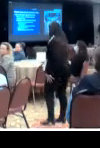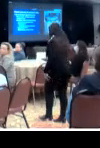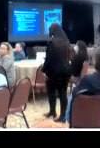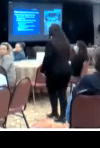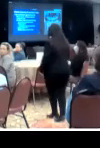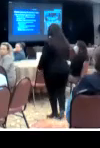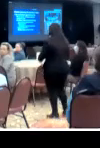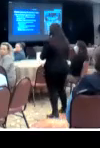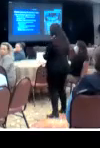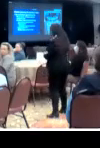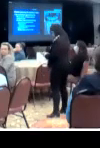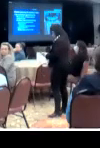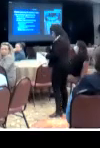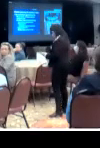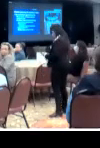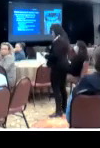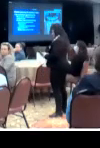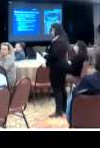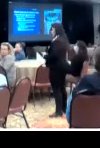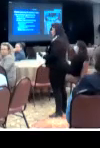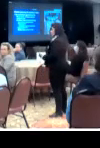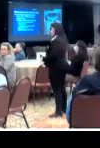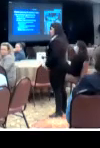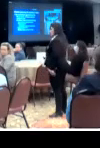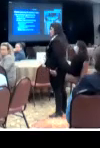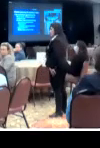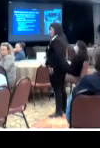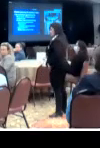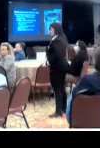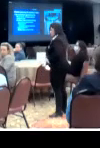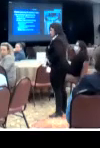the dorm?